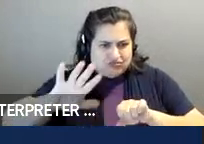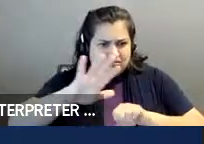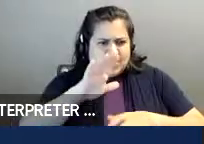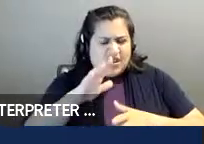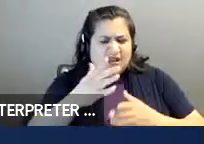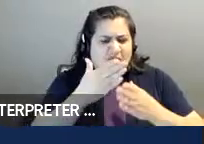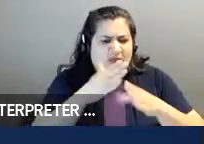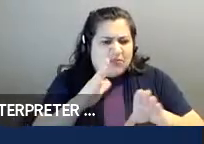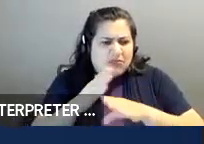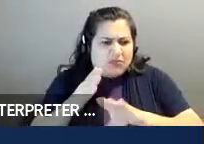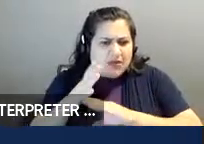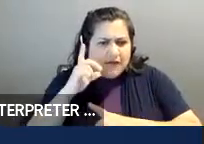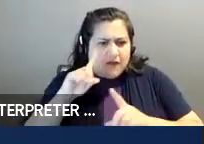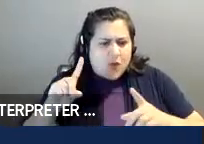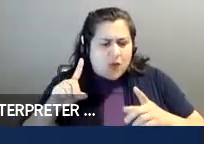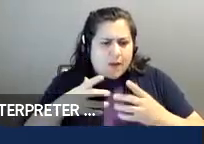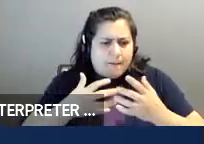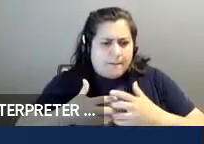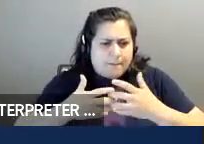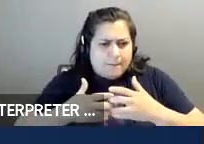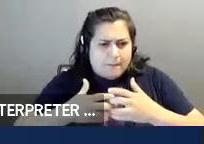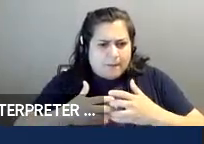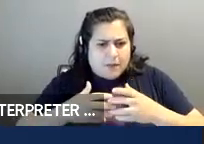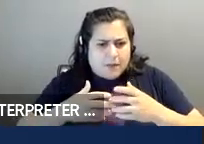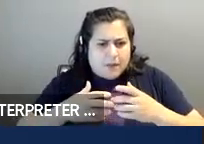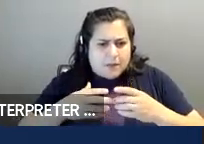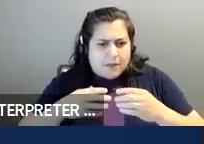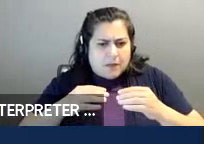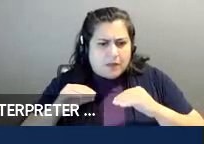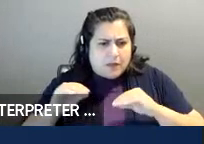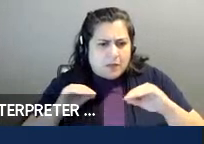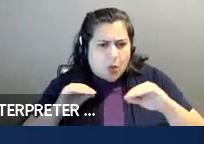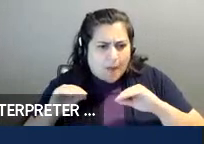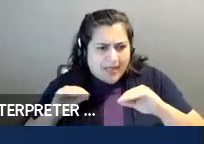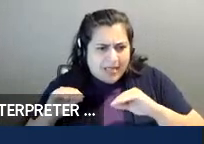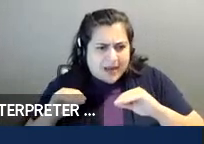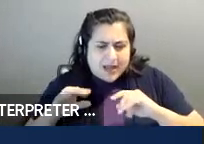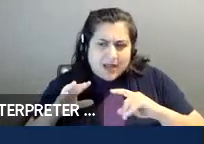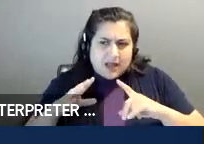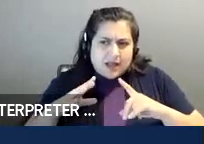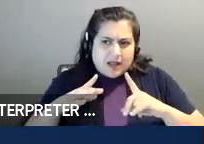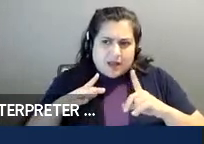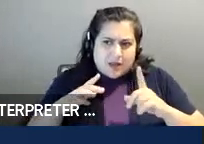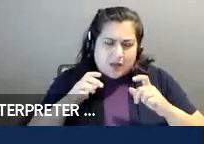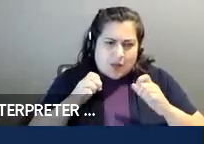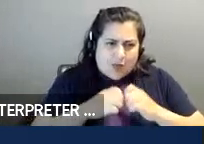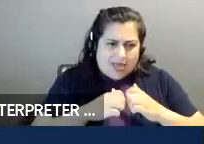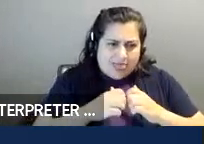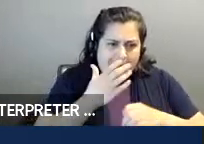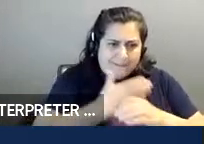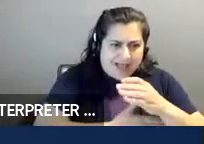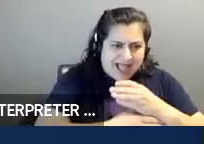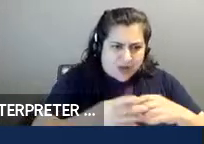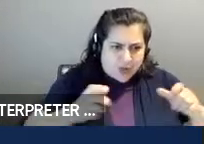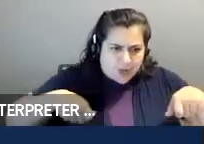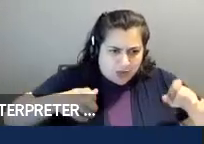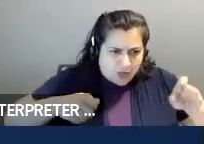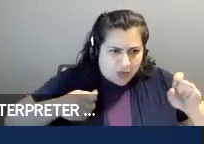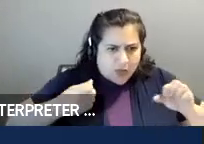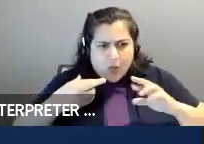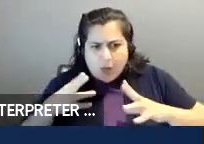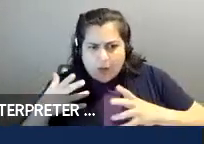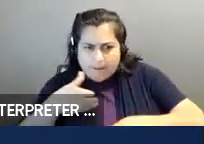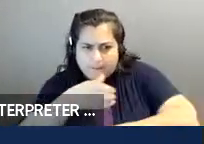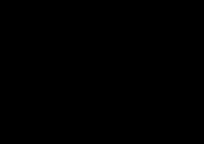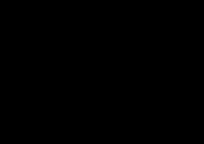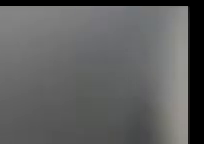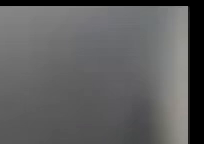Like, what percent of the population uses manual and what percent uses power?